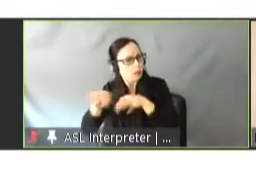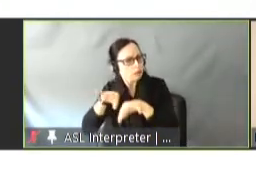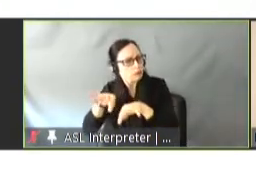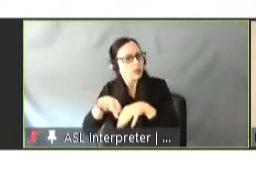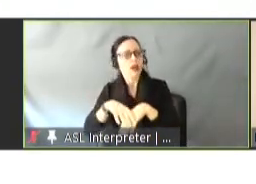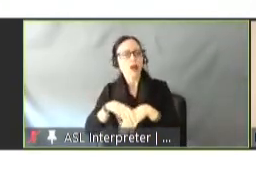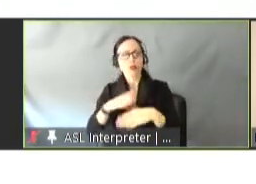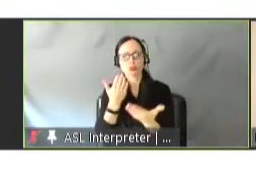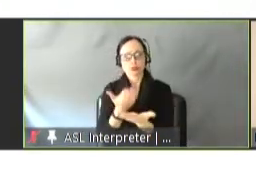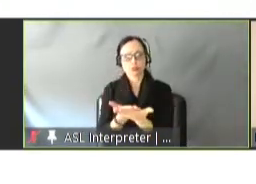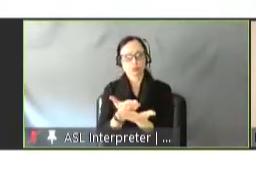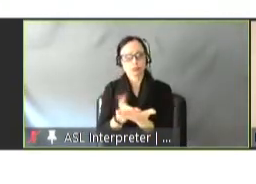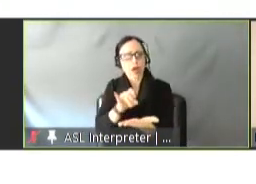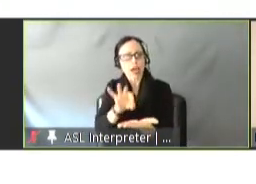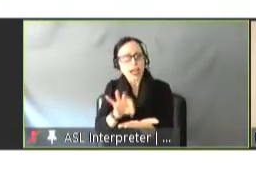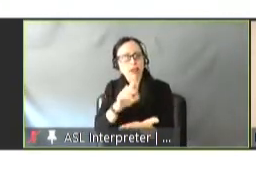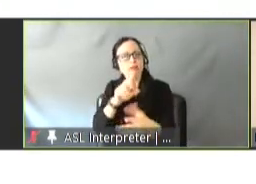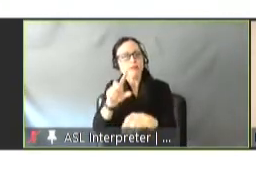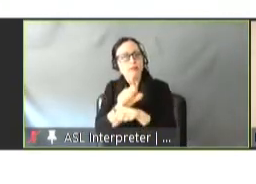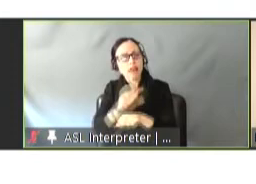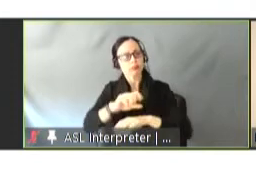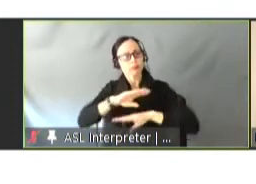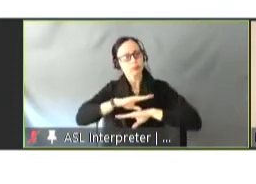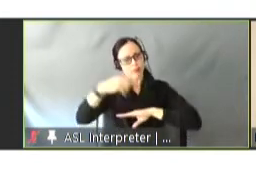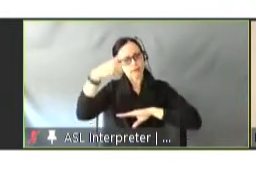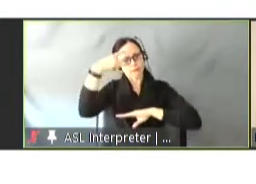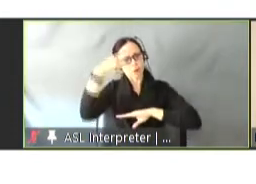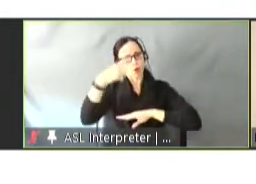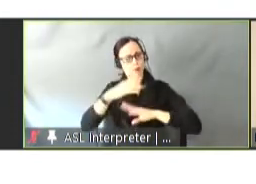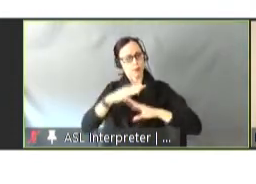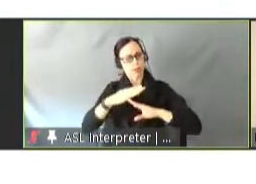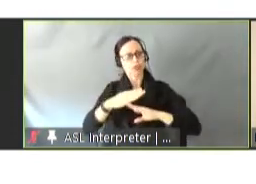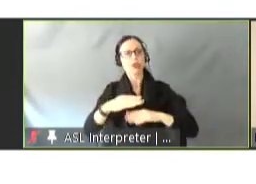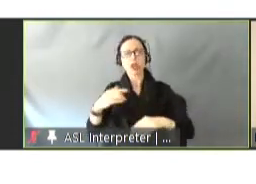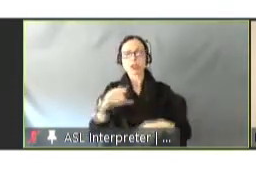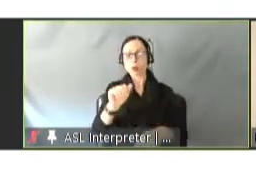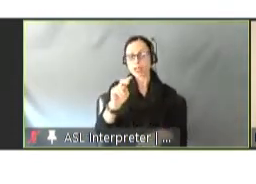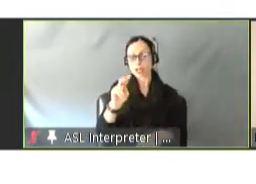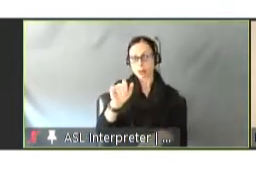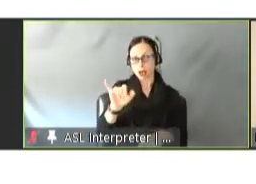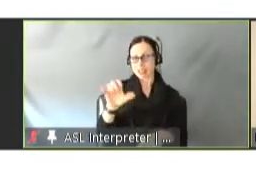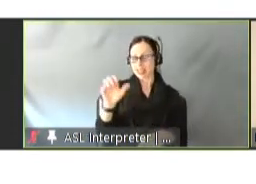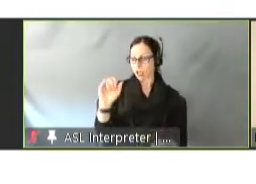are actually in fact sufficient for protection. So, we took antibodies IgG from those monkeys